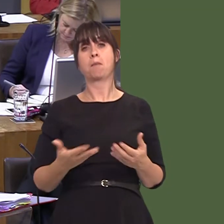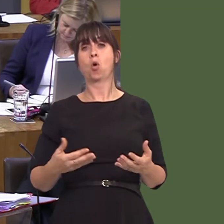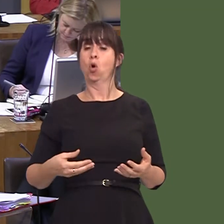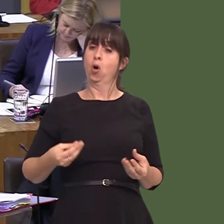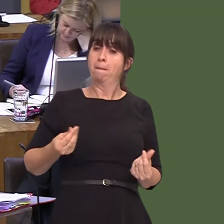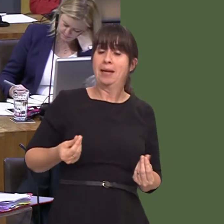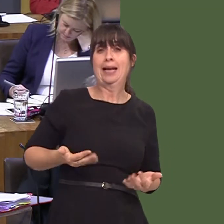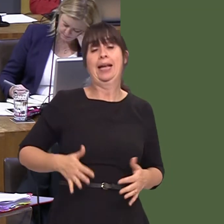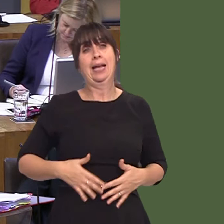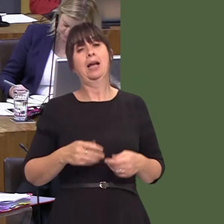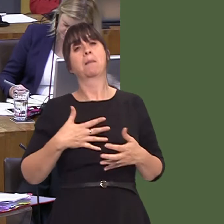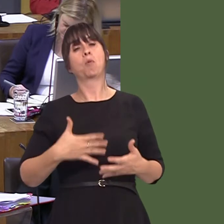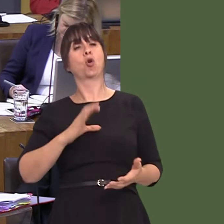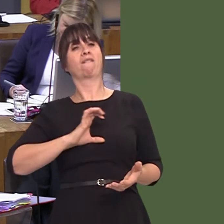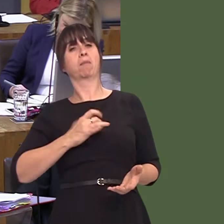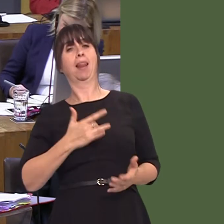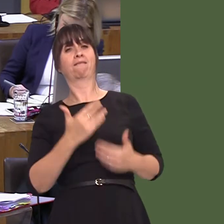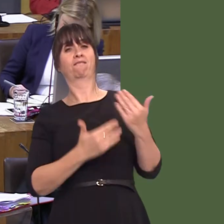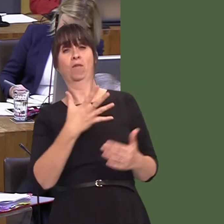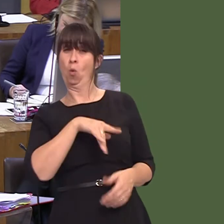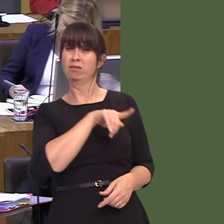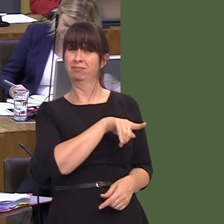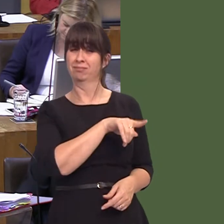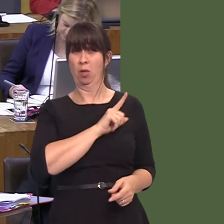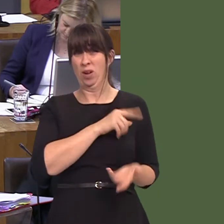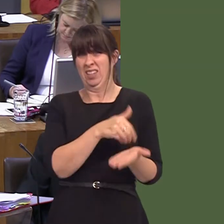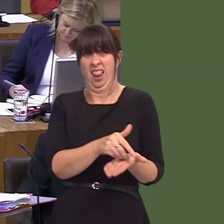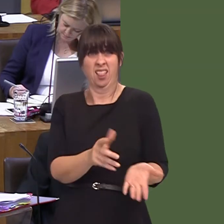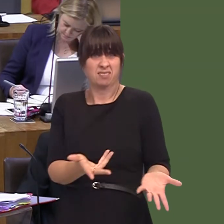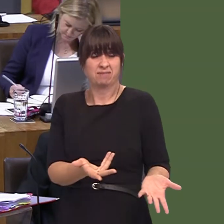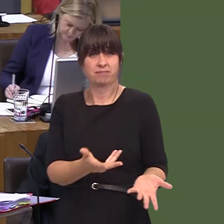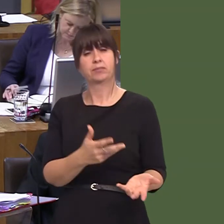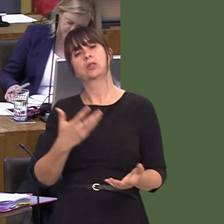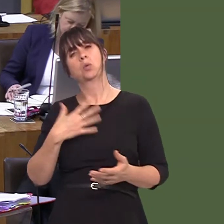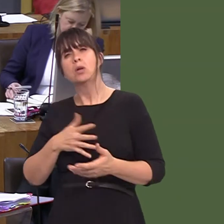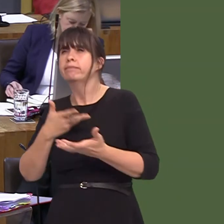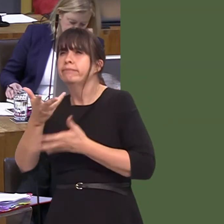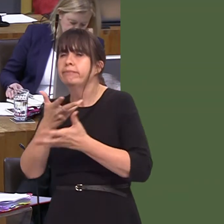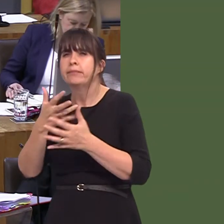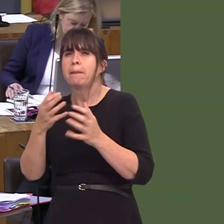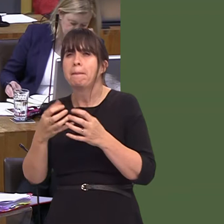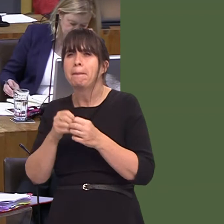It would be useful to work with ëThe Big Issueí in order to understand what more could